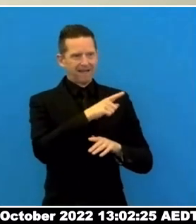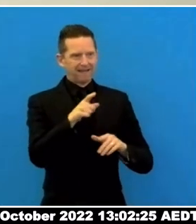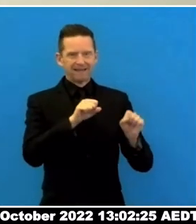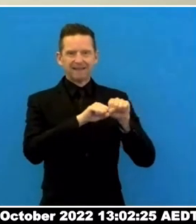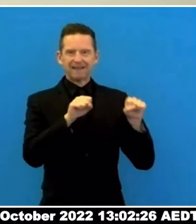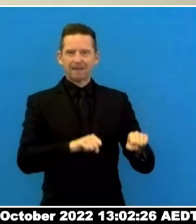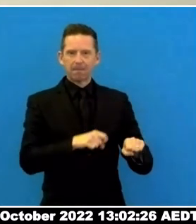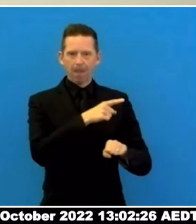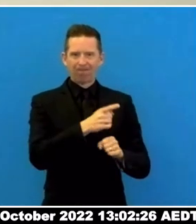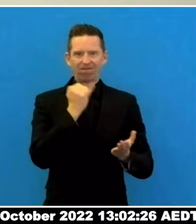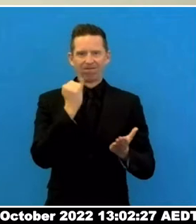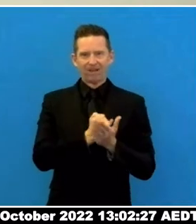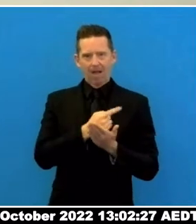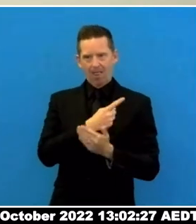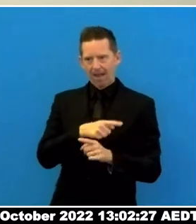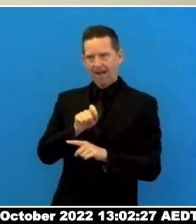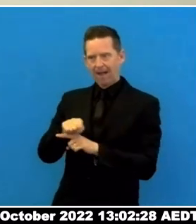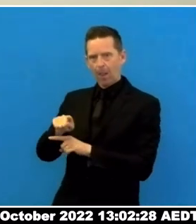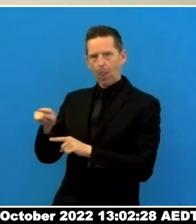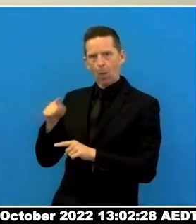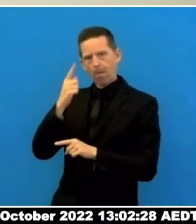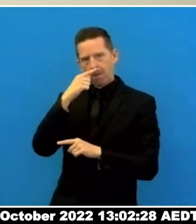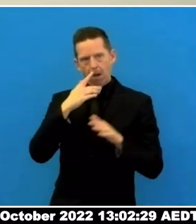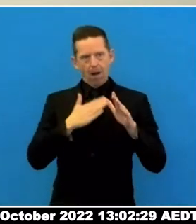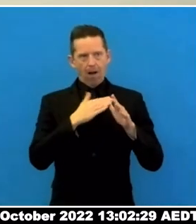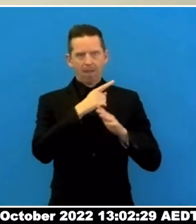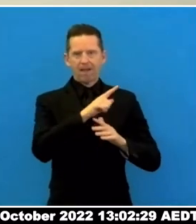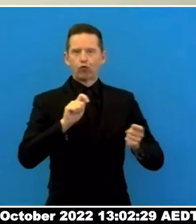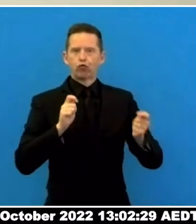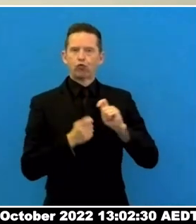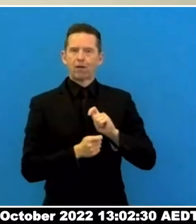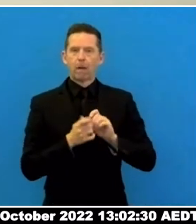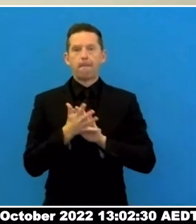And so so that the risks of neglect are greater because people